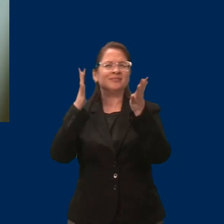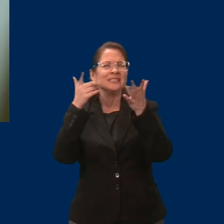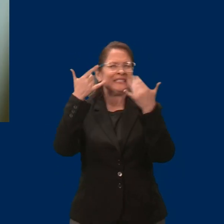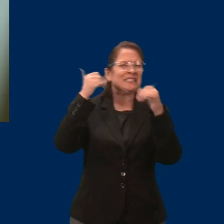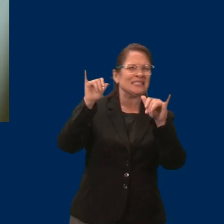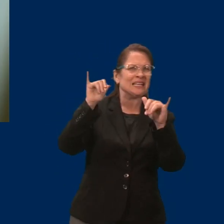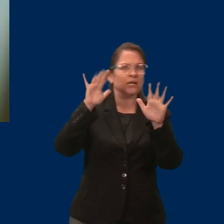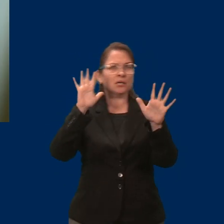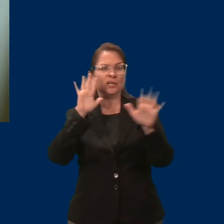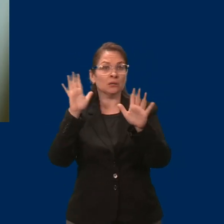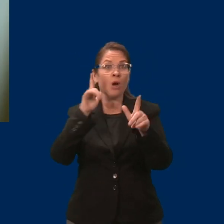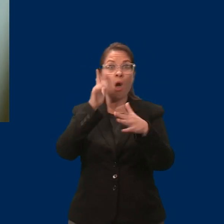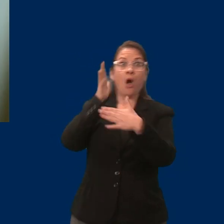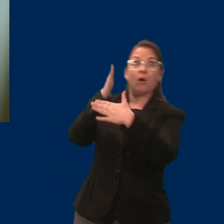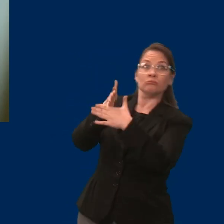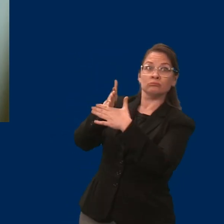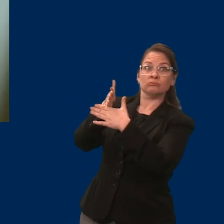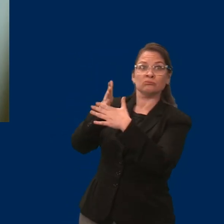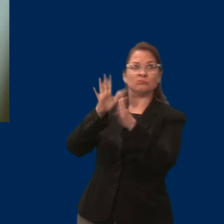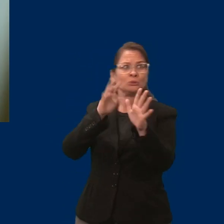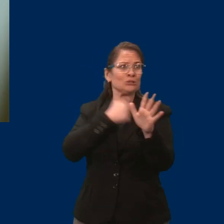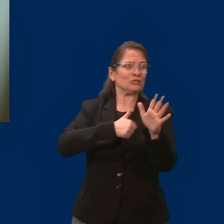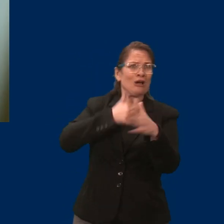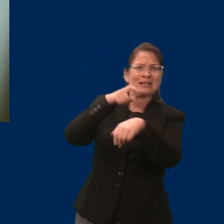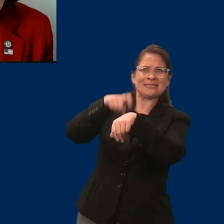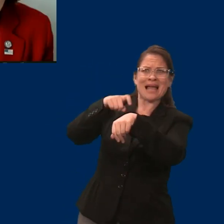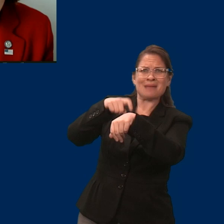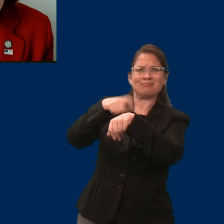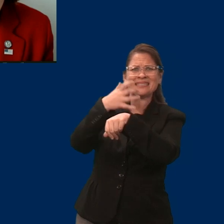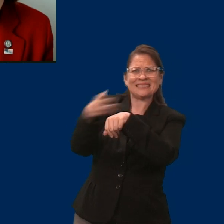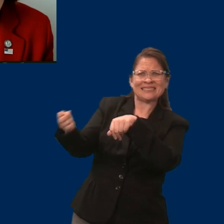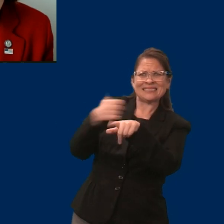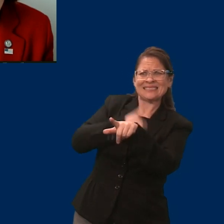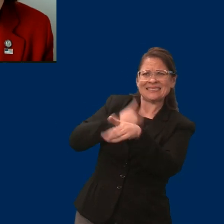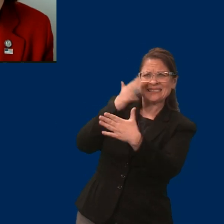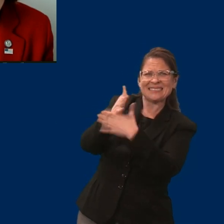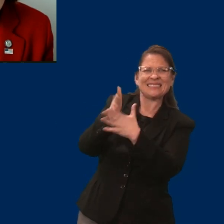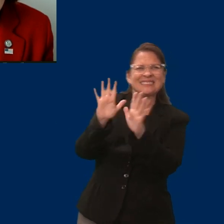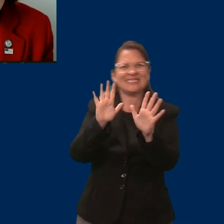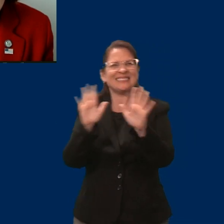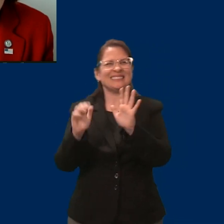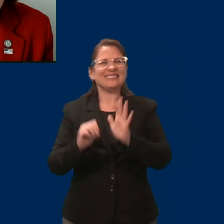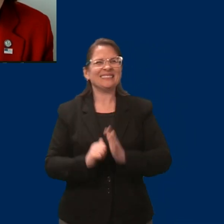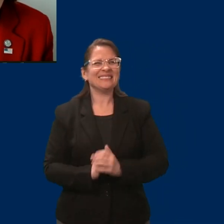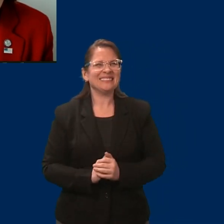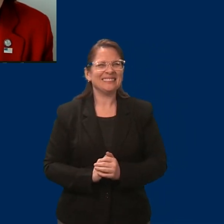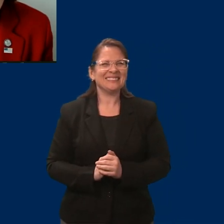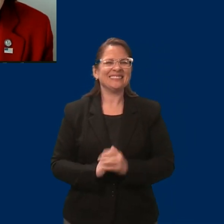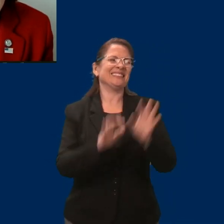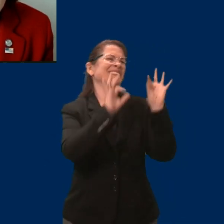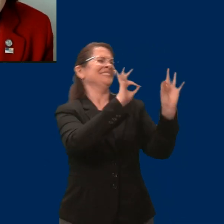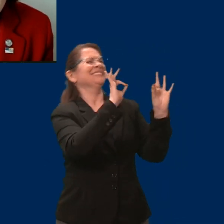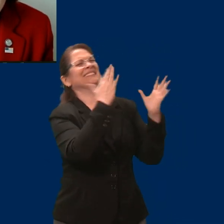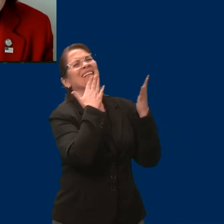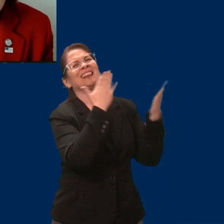We are at time, and I appreciate everything you had to say. You said it so nicely, all the wonderful provisions of work